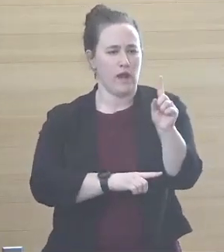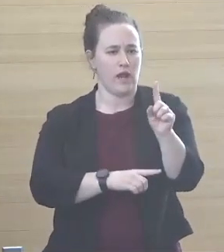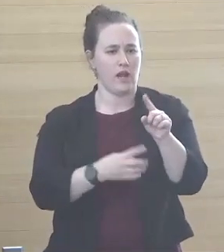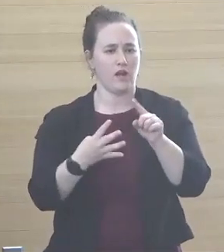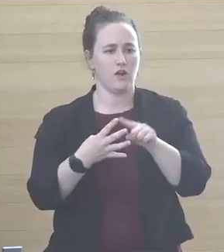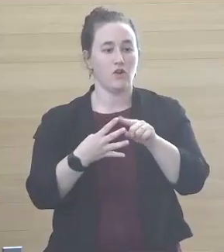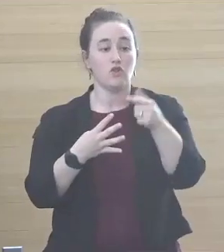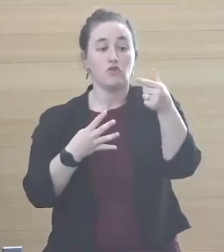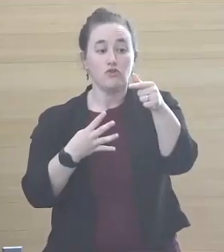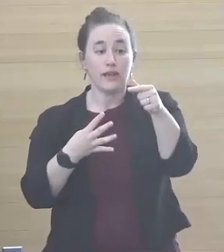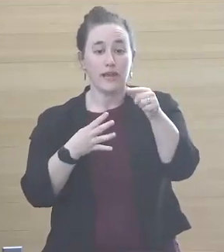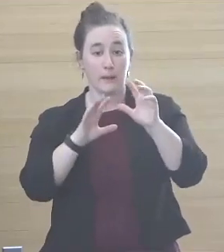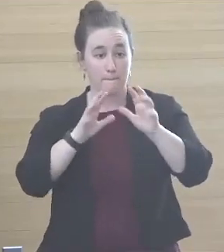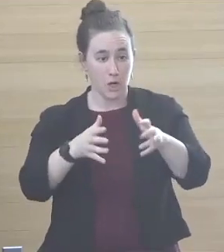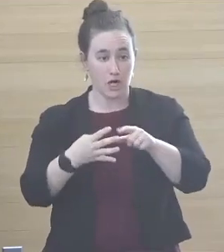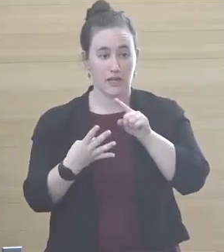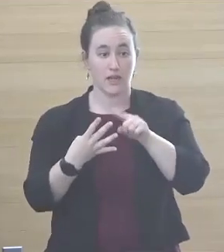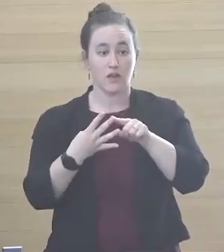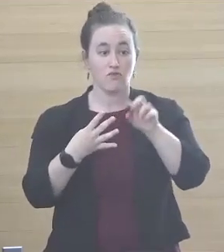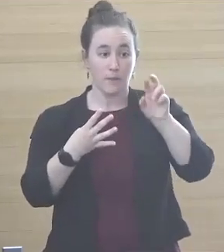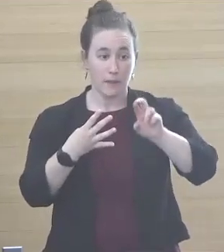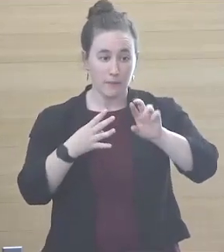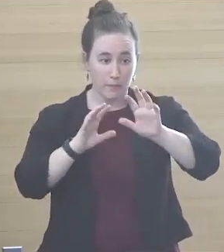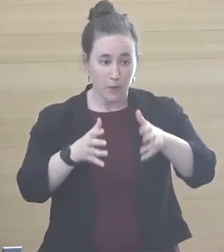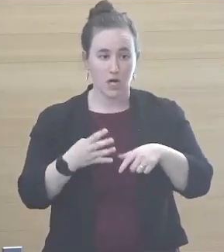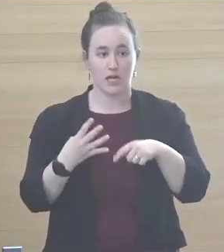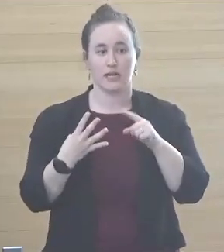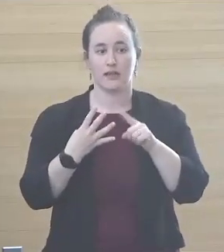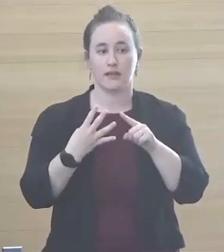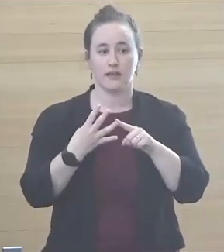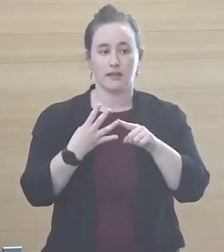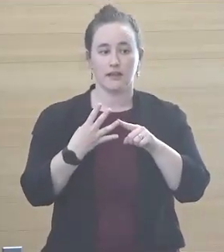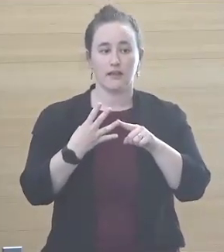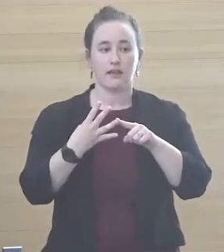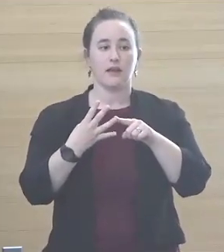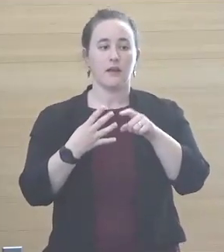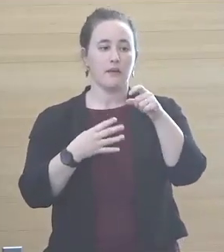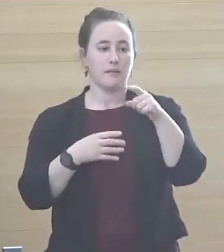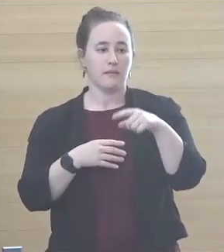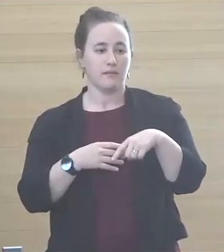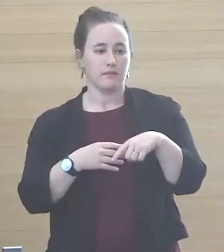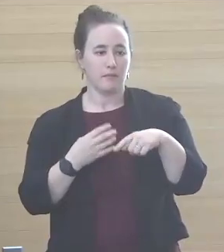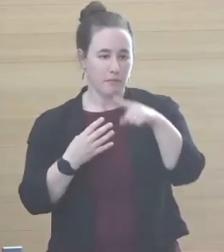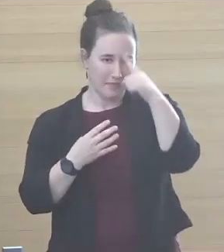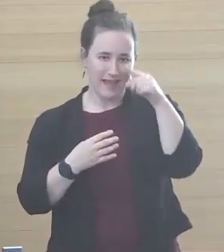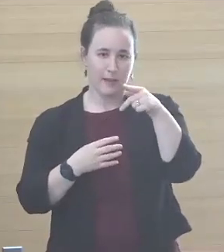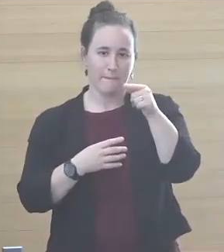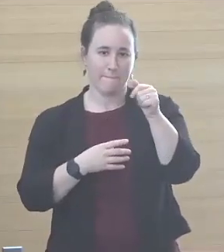the Democratic Party. Which is the answer? And on the screen is